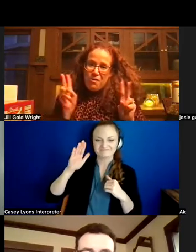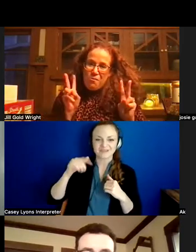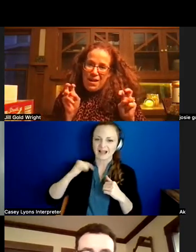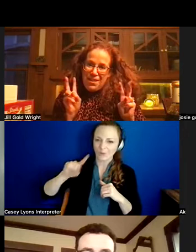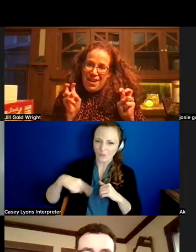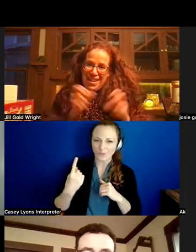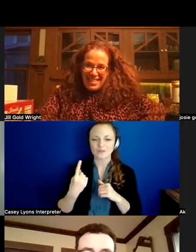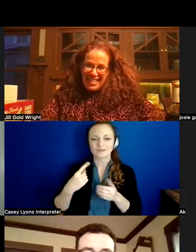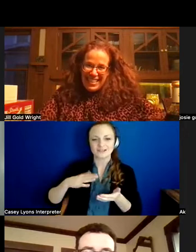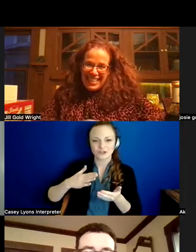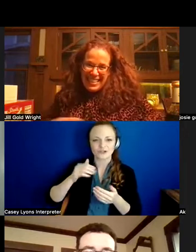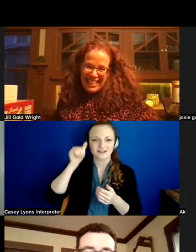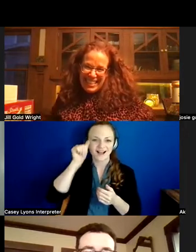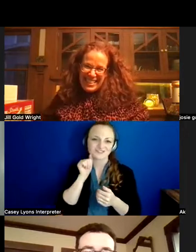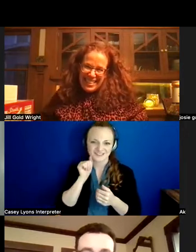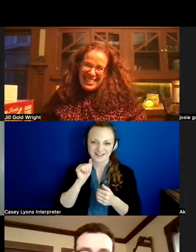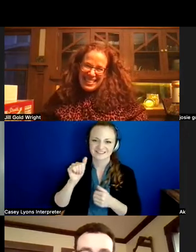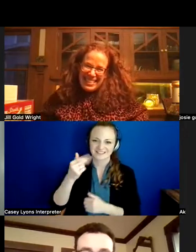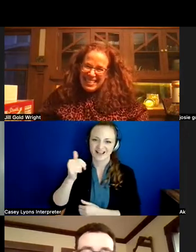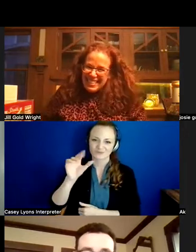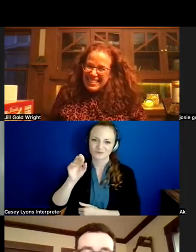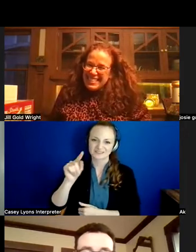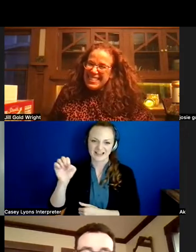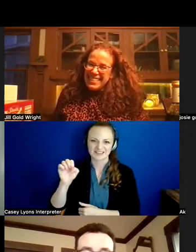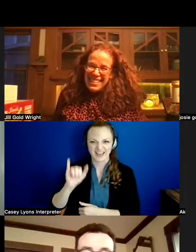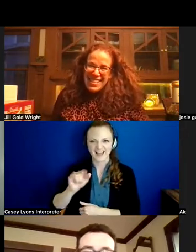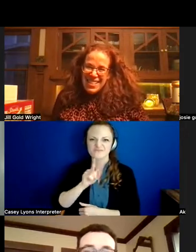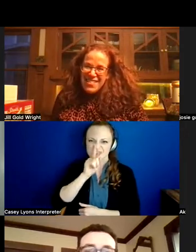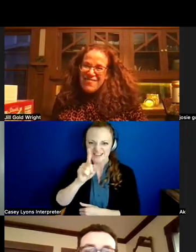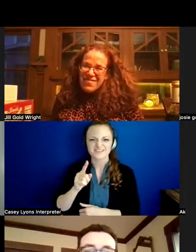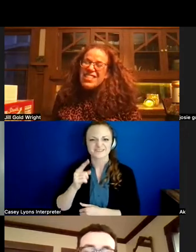that's the real kind. 19:38:16 This is Jose. I have another question.